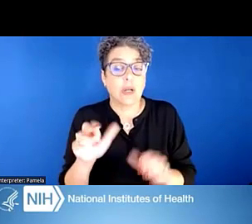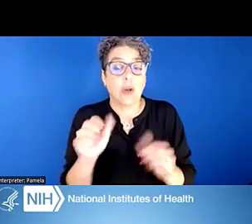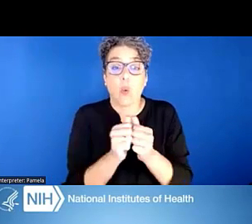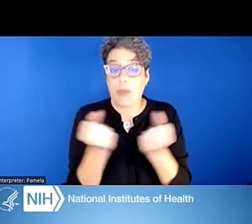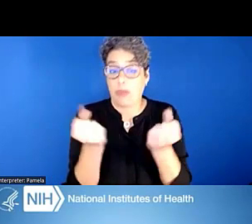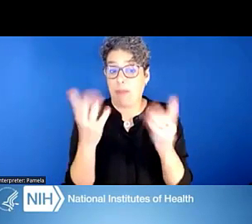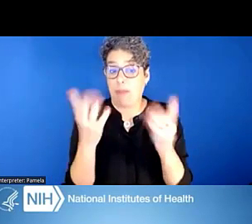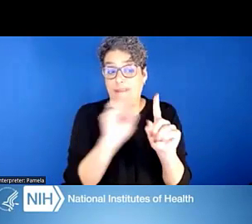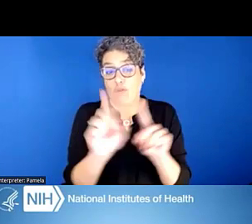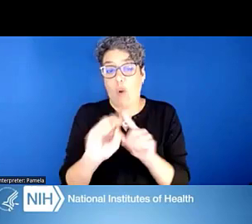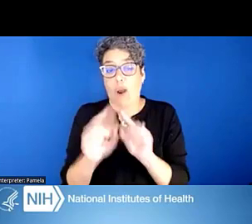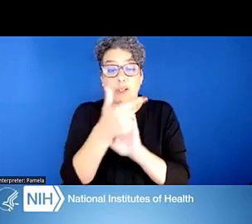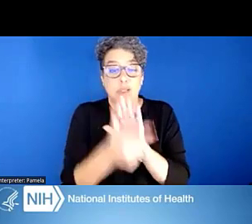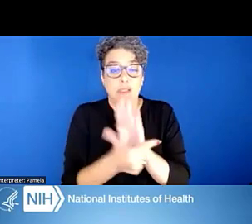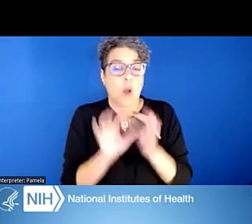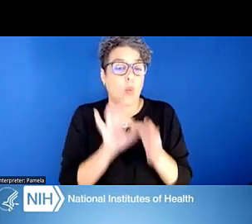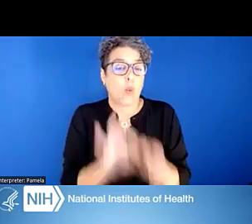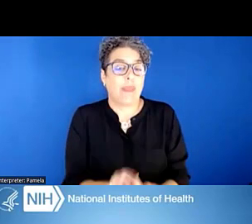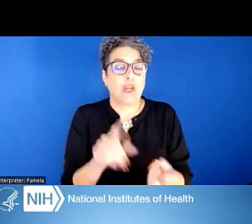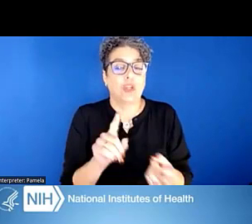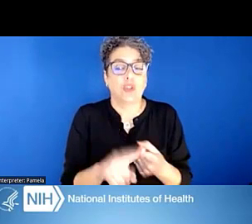relating to fraud and making false statements or claims.